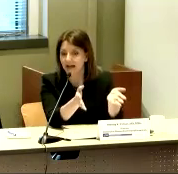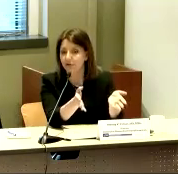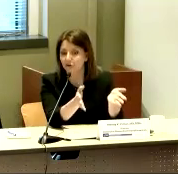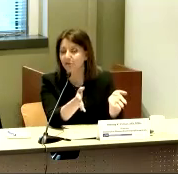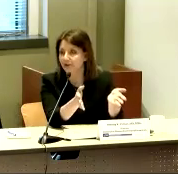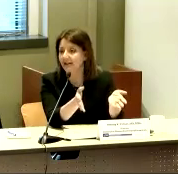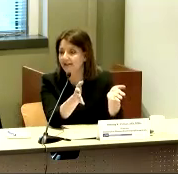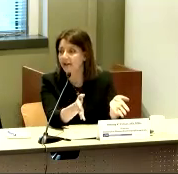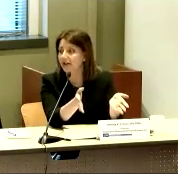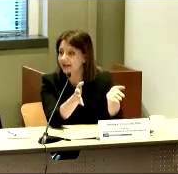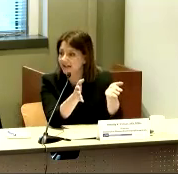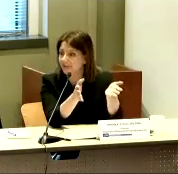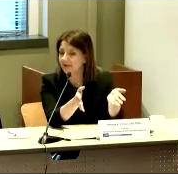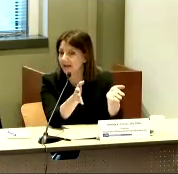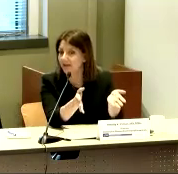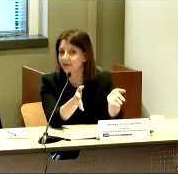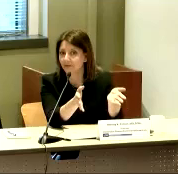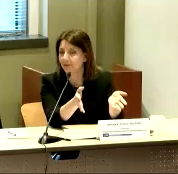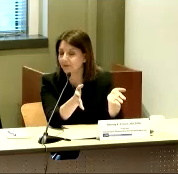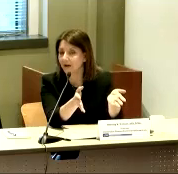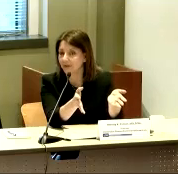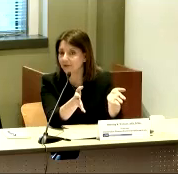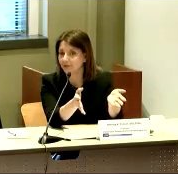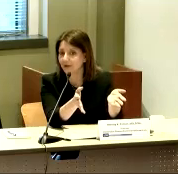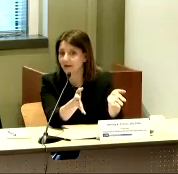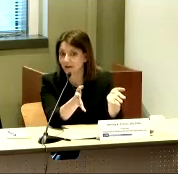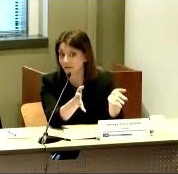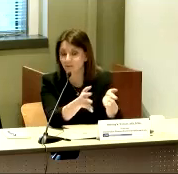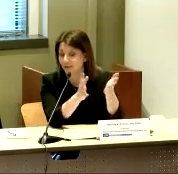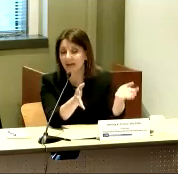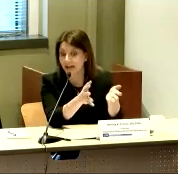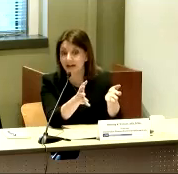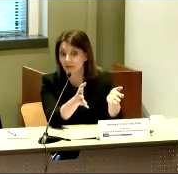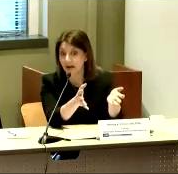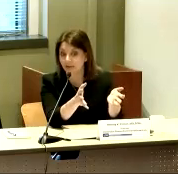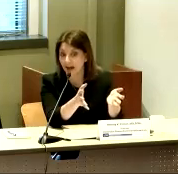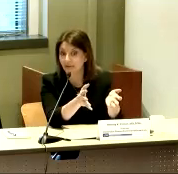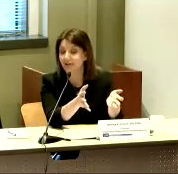out to protect Americans and prevent avian flu from getting around that region